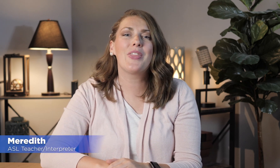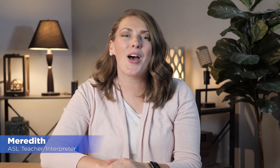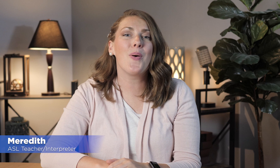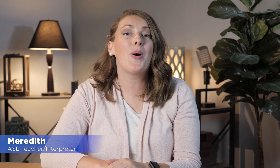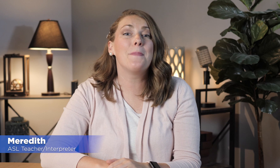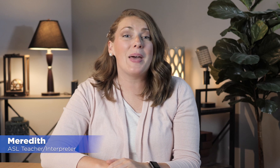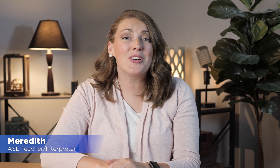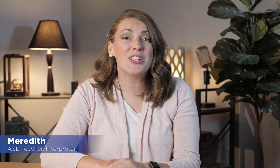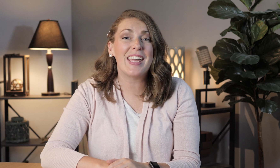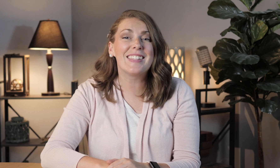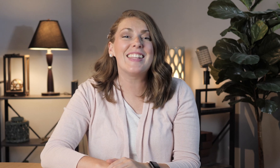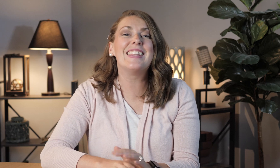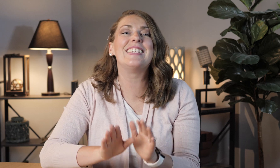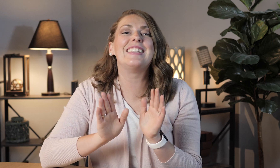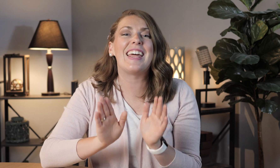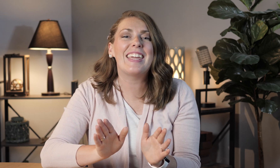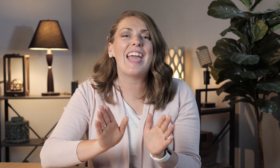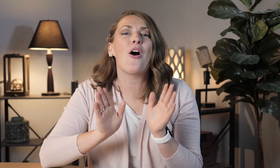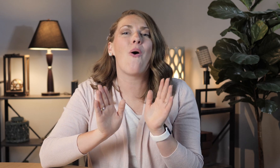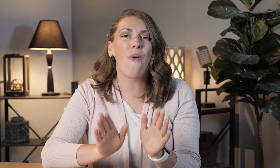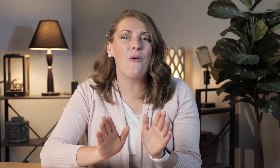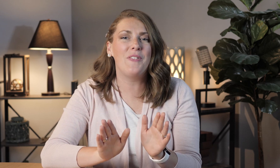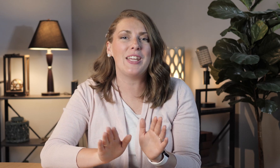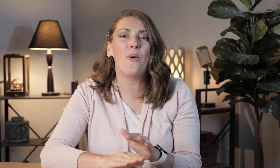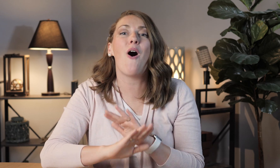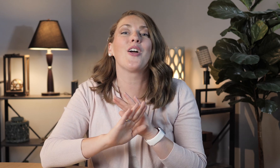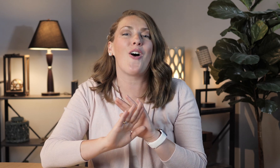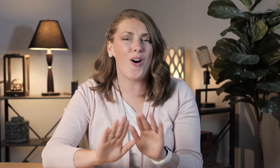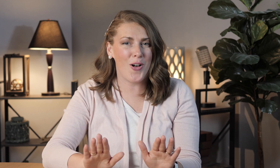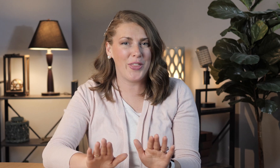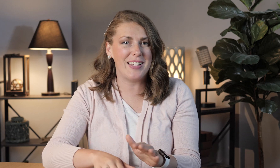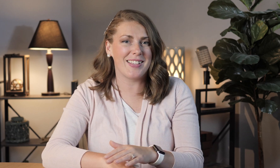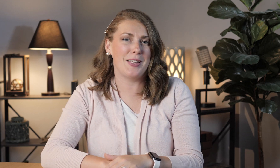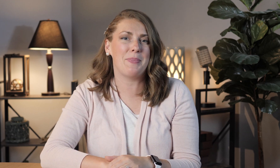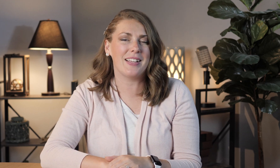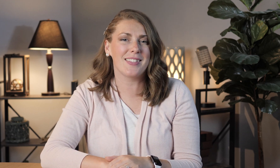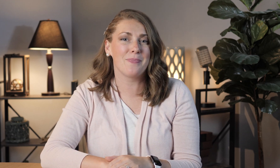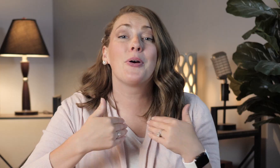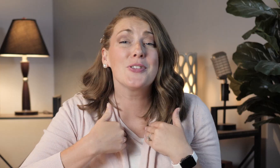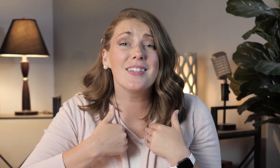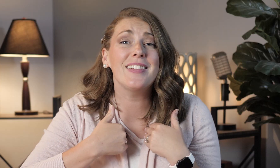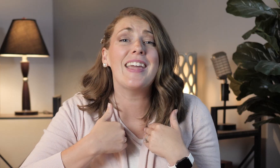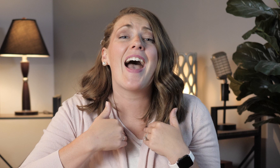we thought: what better chance than to dedicate a whole video on all things Olympics. Personally